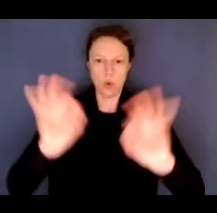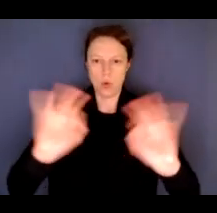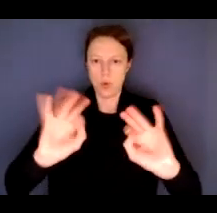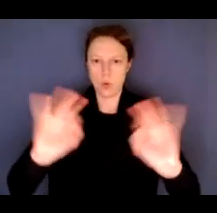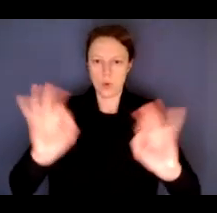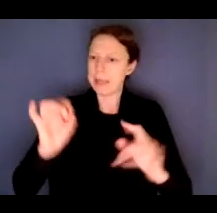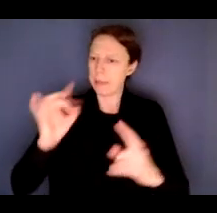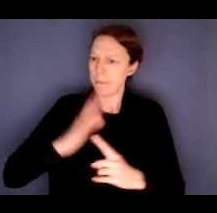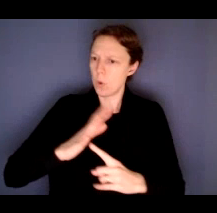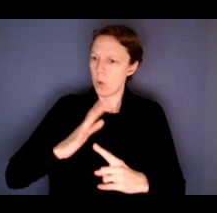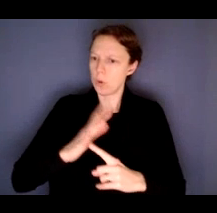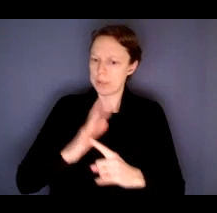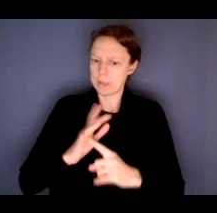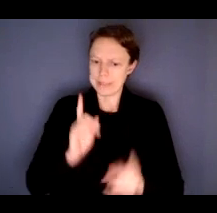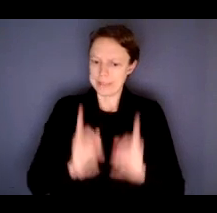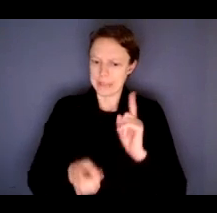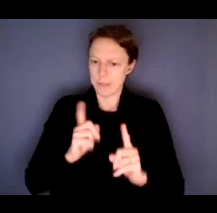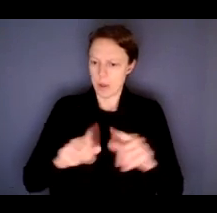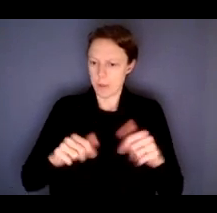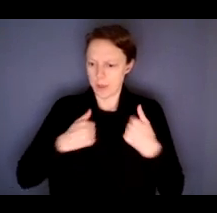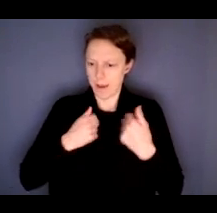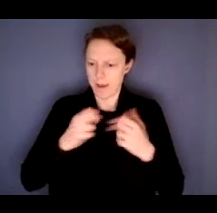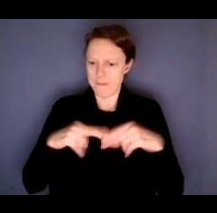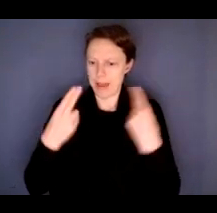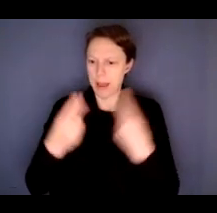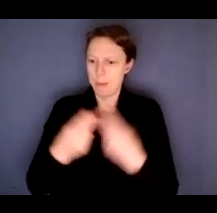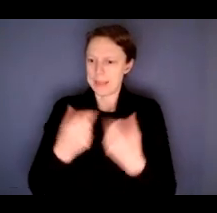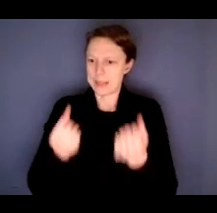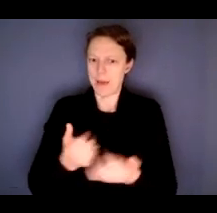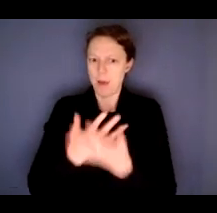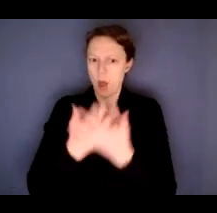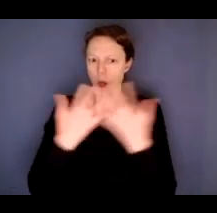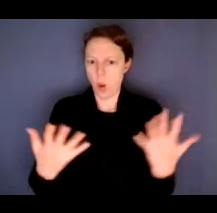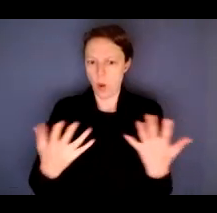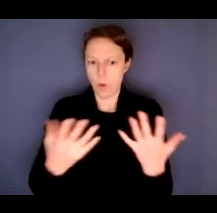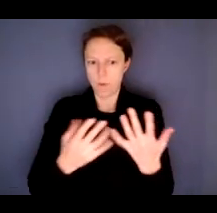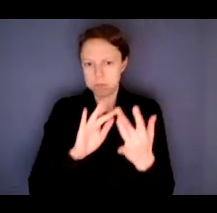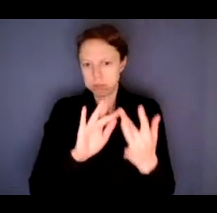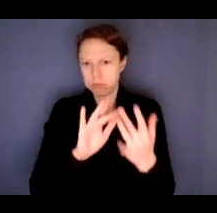families do have a lot of interaction with our support officers but they don't have any